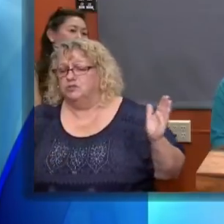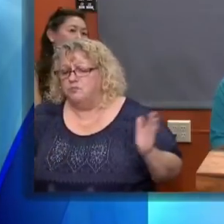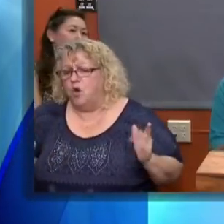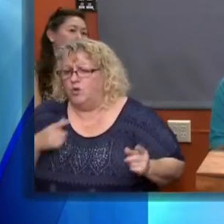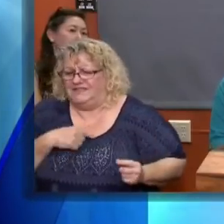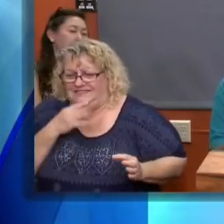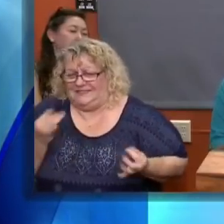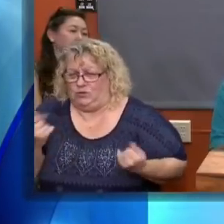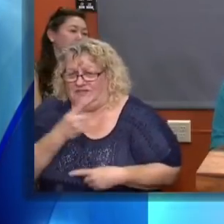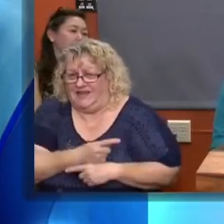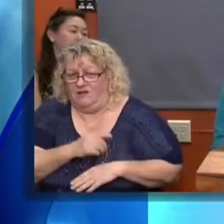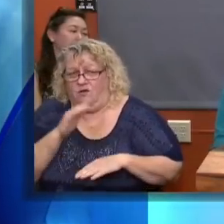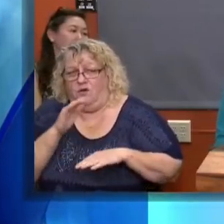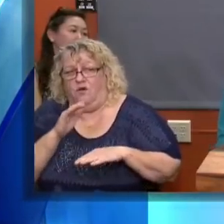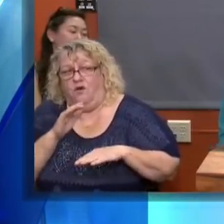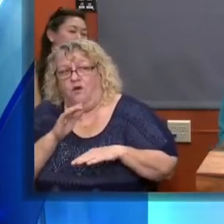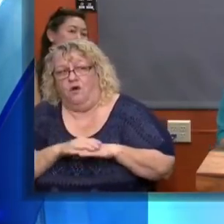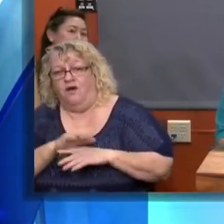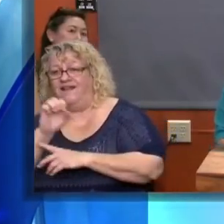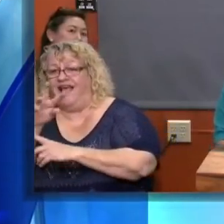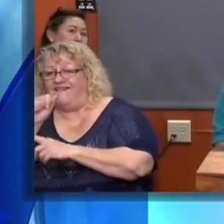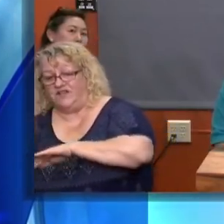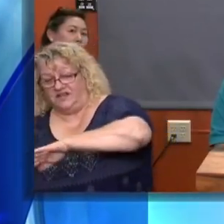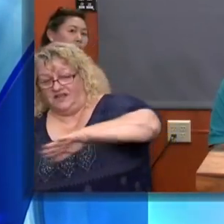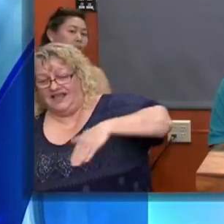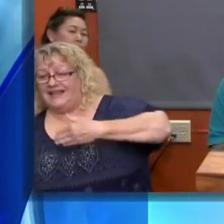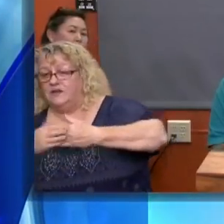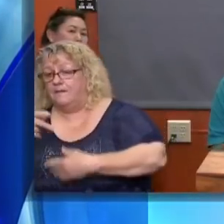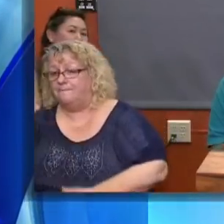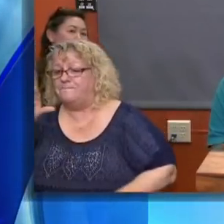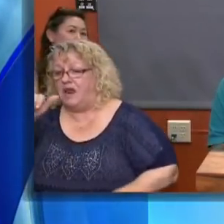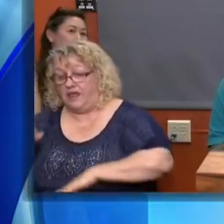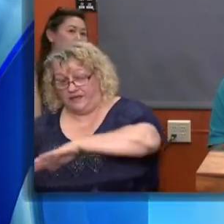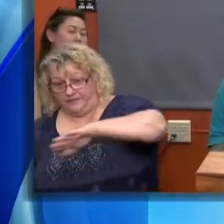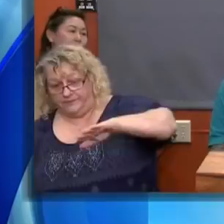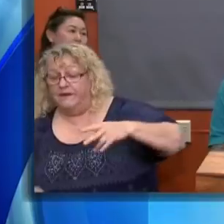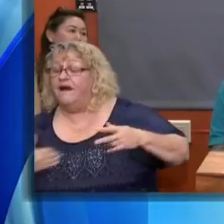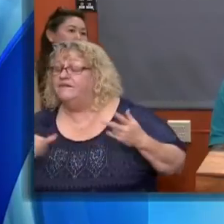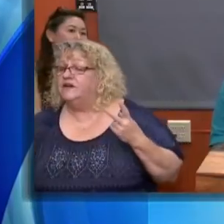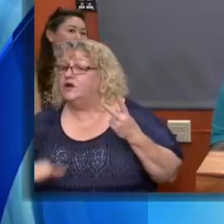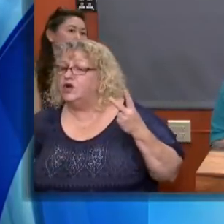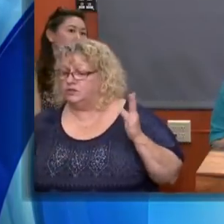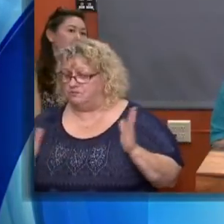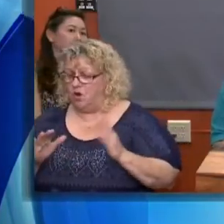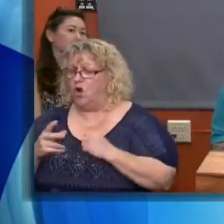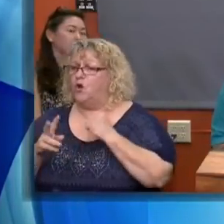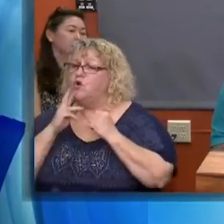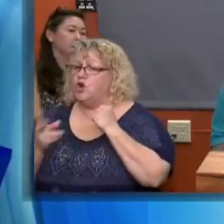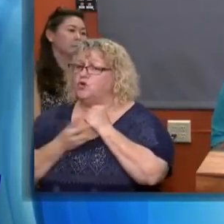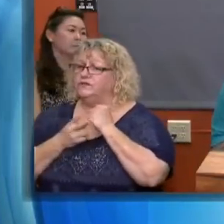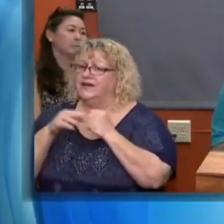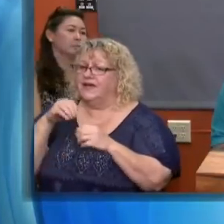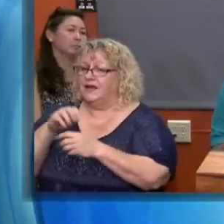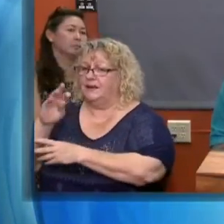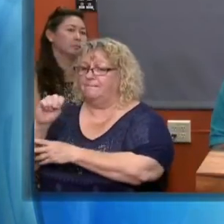BRIDGE TO THAT TOWER, NUUANU RESERVOIR NUMBER 1, WHICH IS THE SMALL ONE WE'RE TALKING ABOUT TODAY, ON THE EWA SIDE